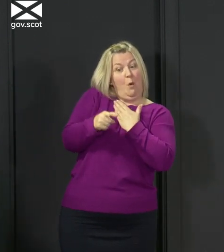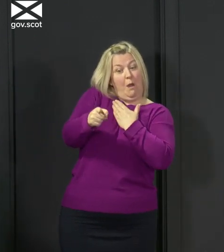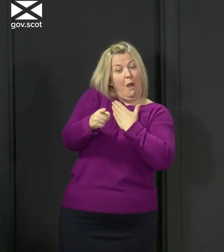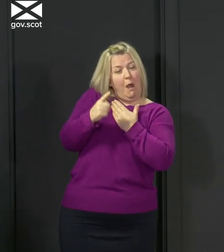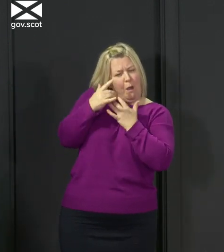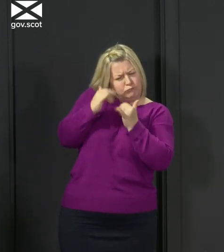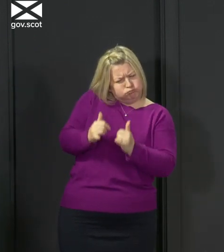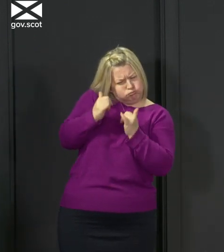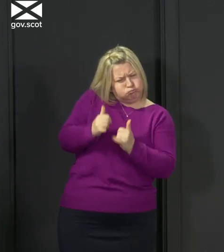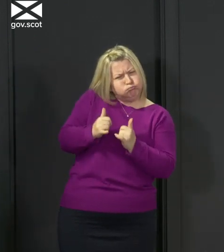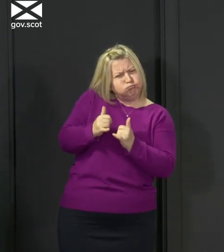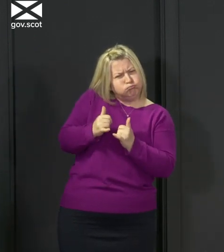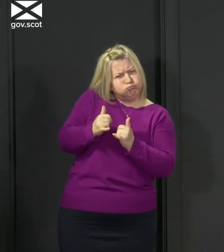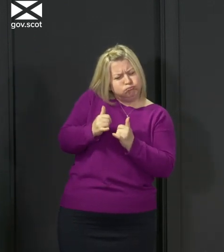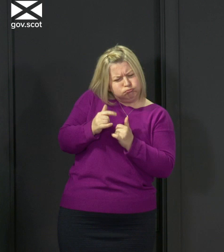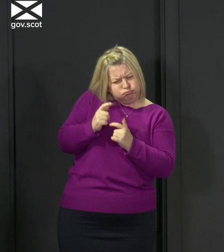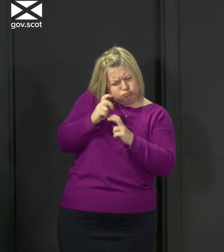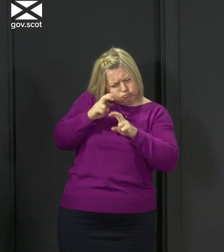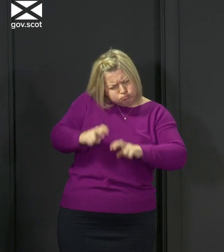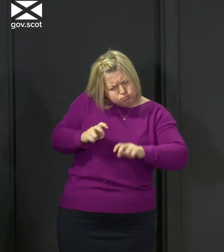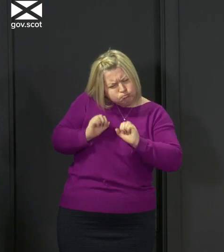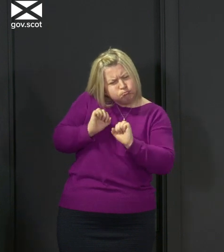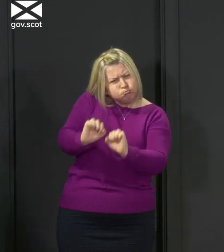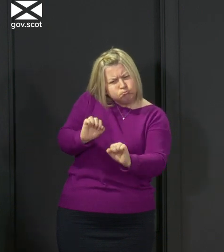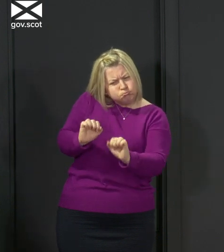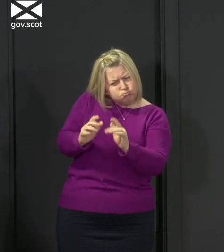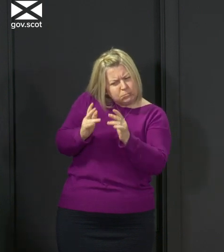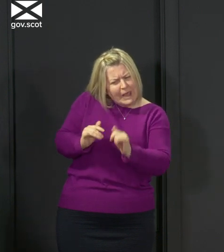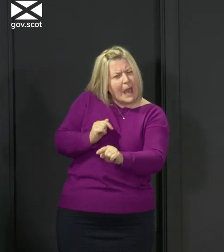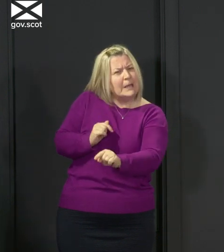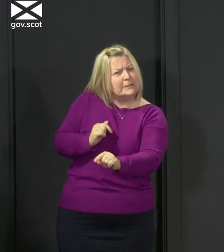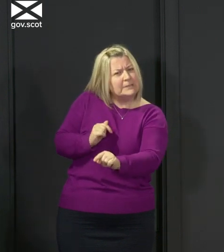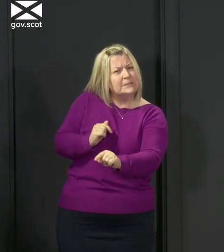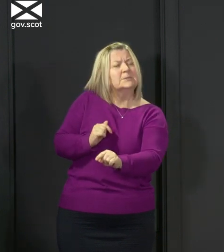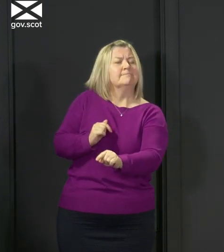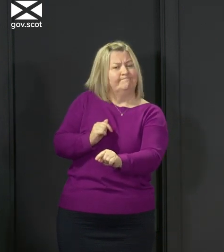to take the opportunity on behalf of the Scottish Government and I'm sure all the people of